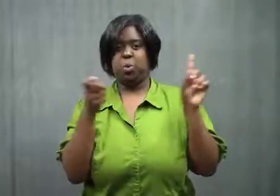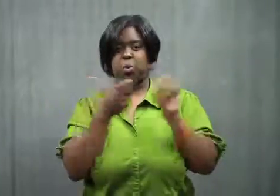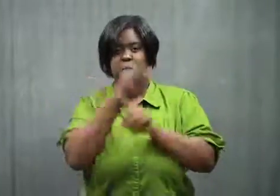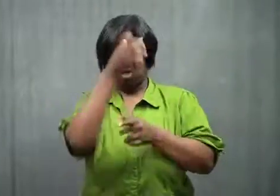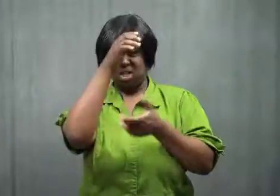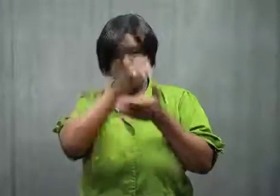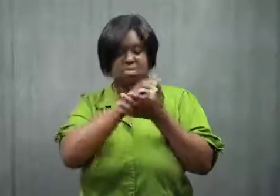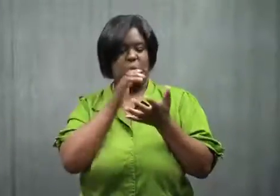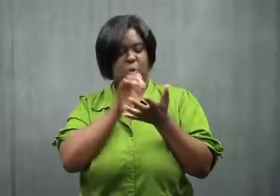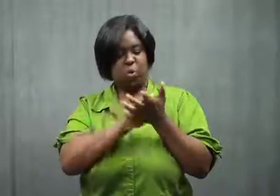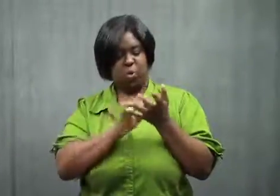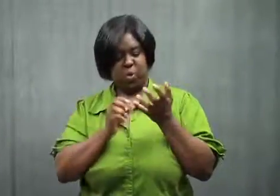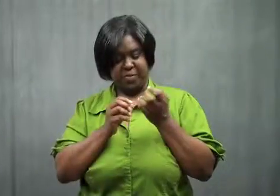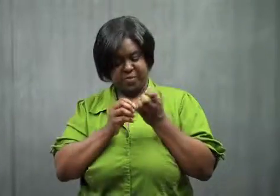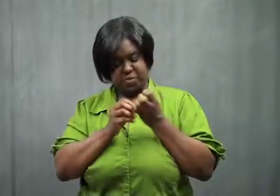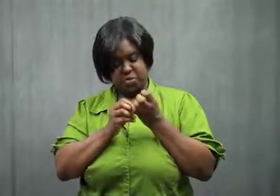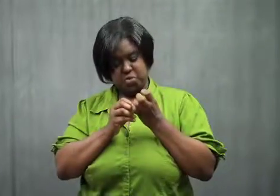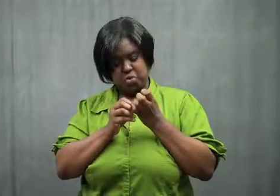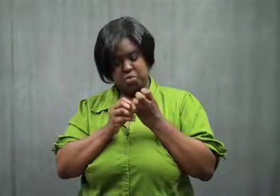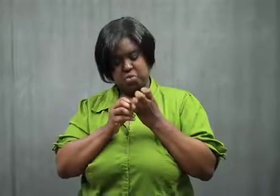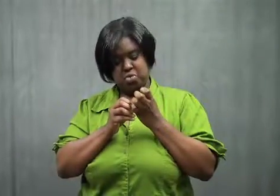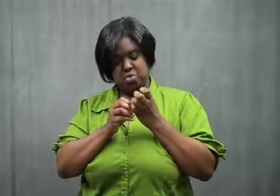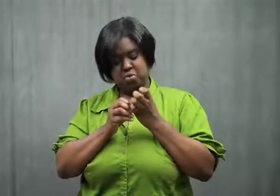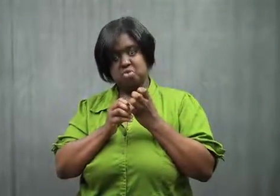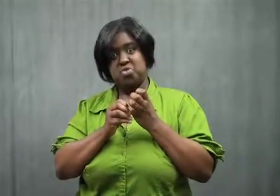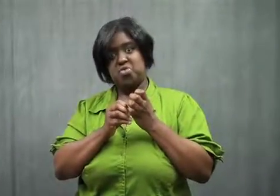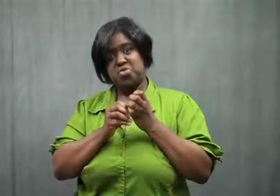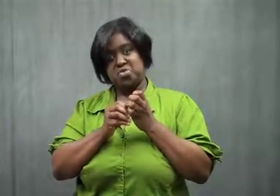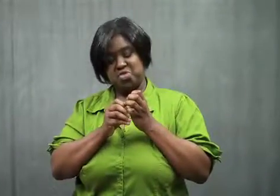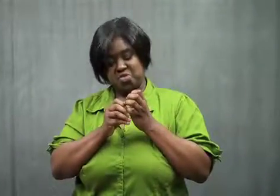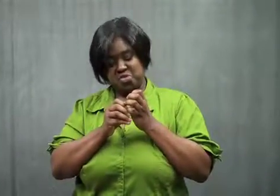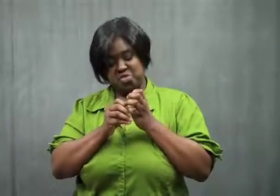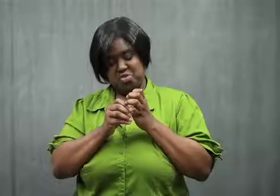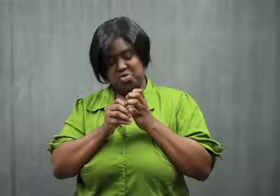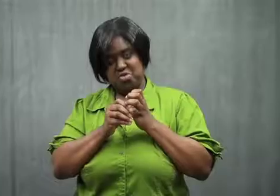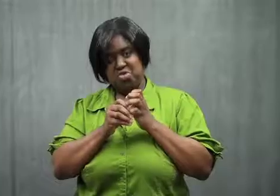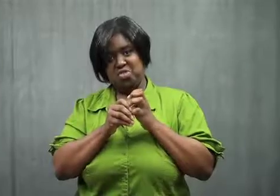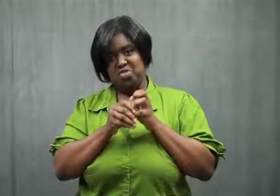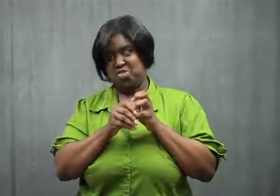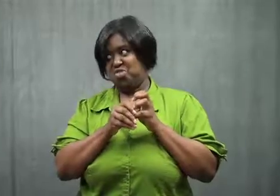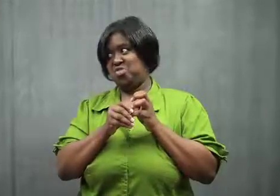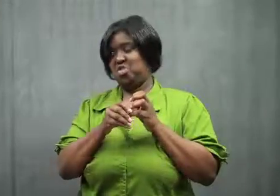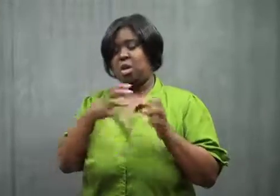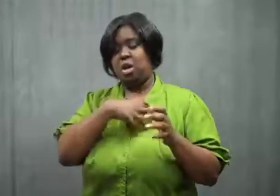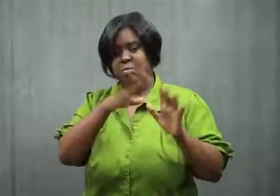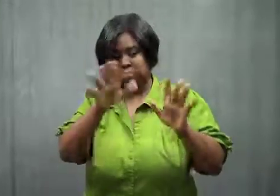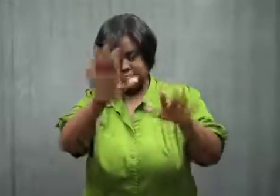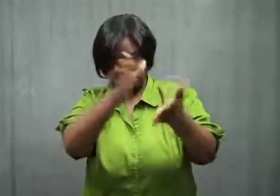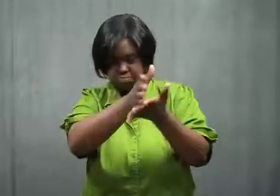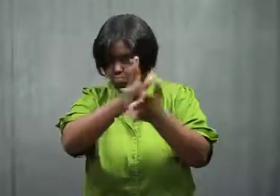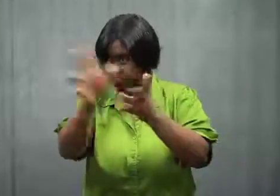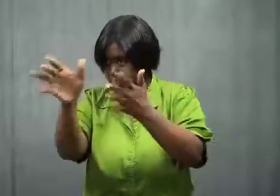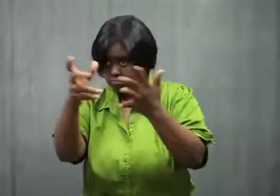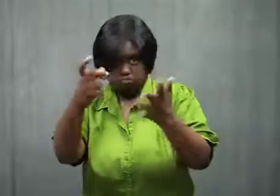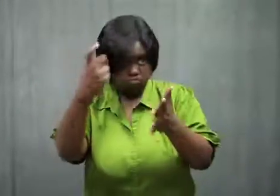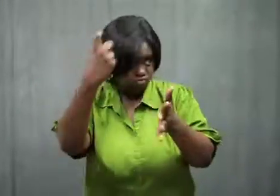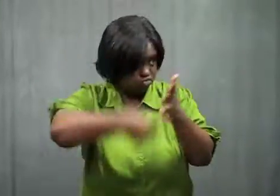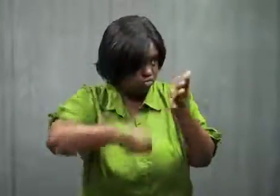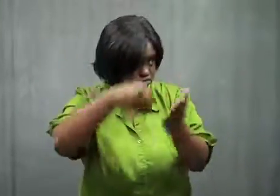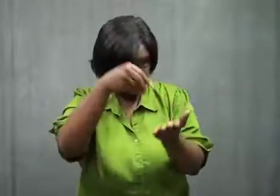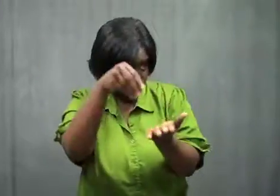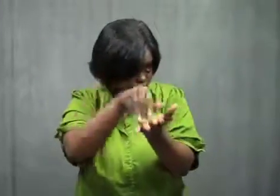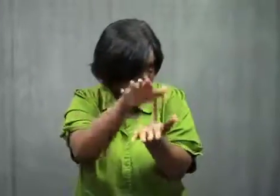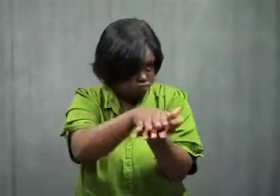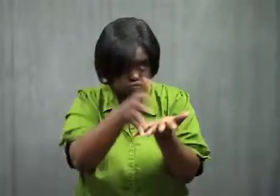But they were actually husband and wife.